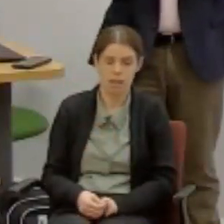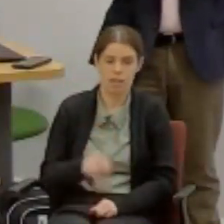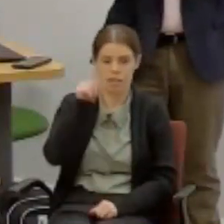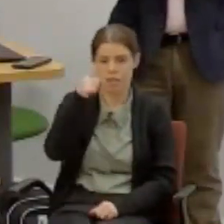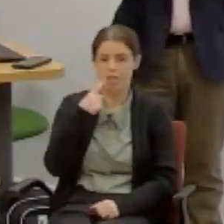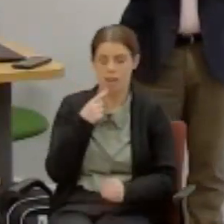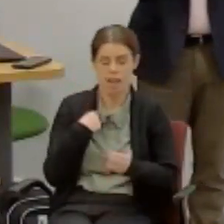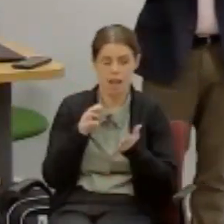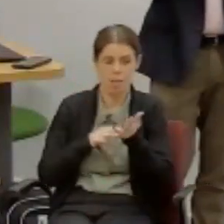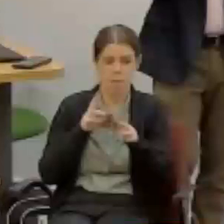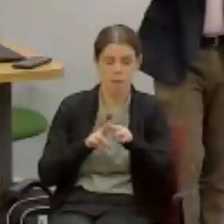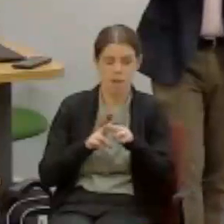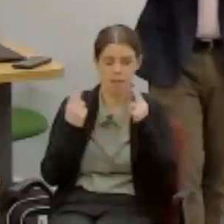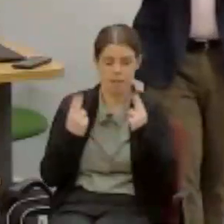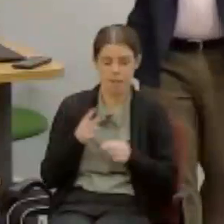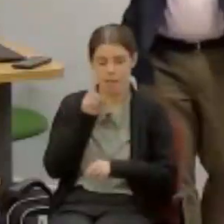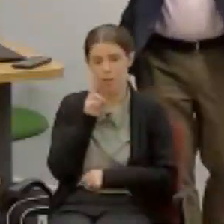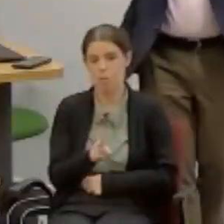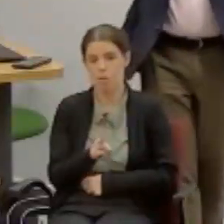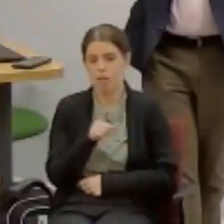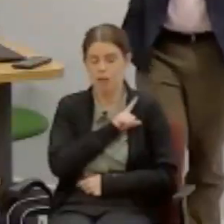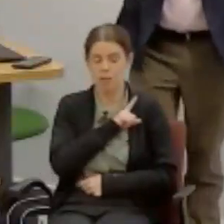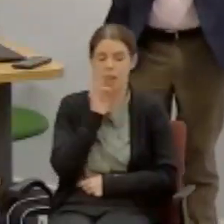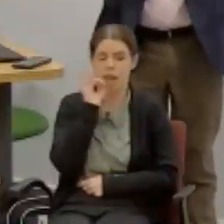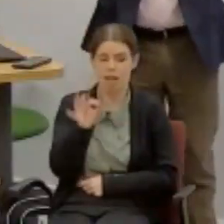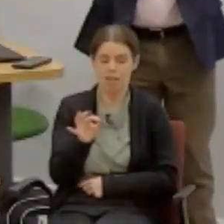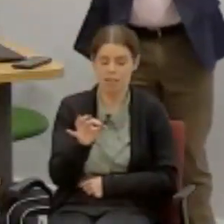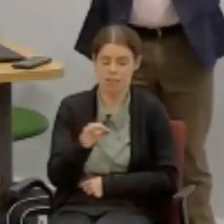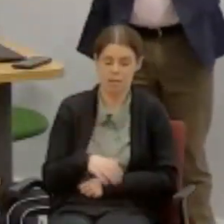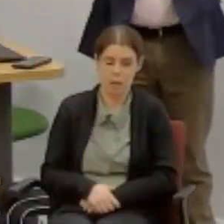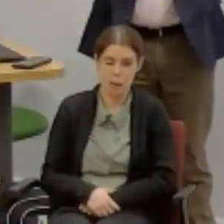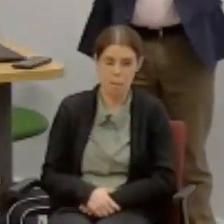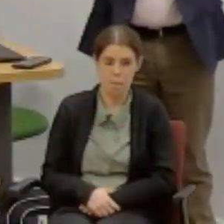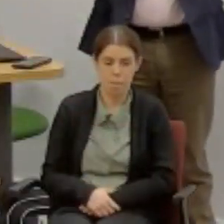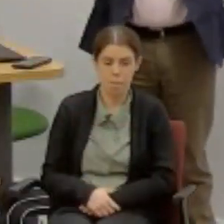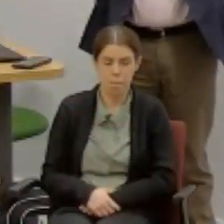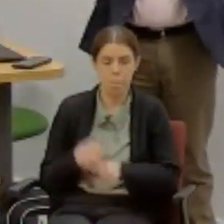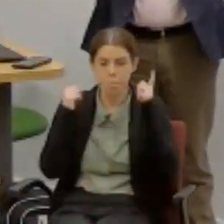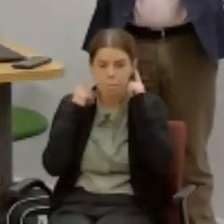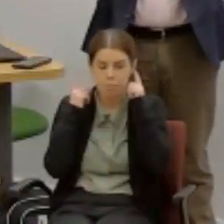I am surprised to know what happened sign will be it there ears you lovely and the scalp